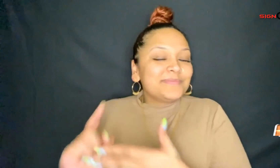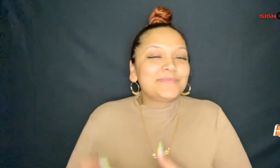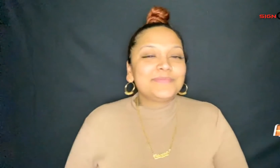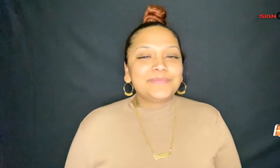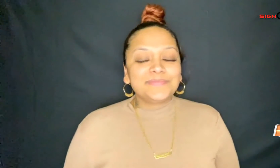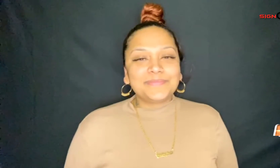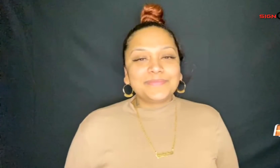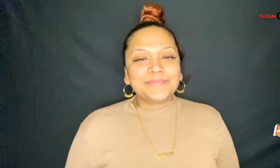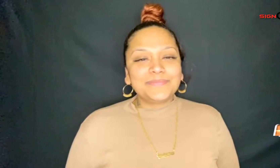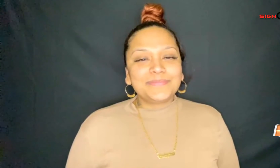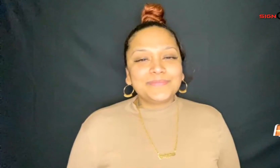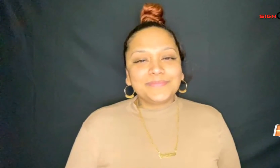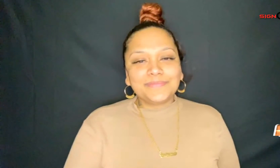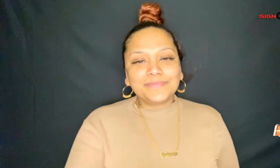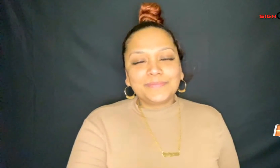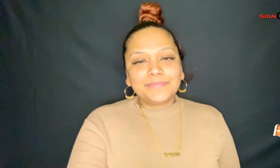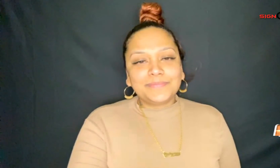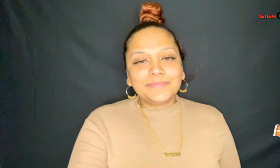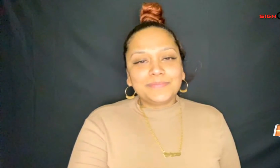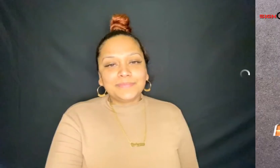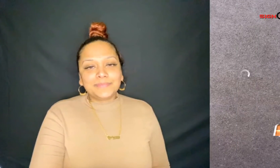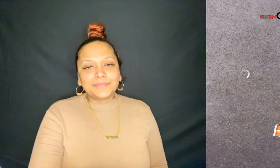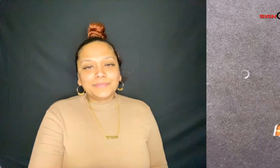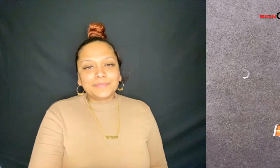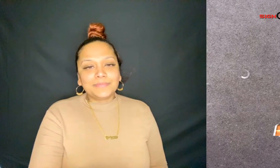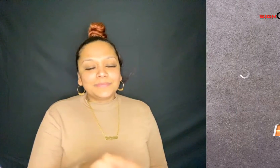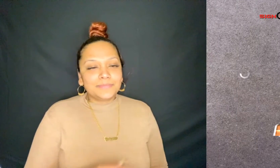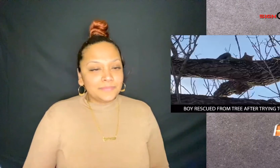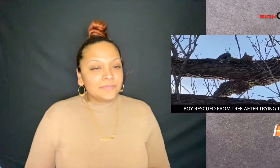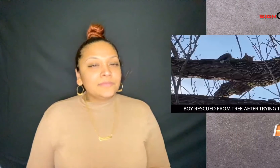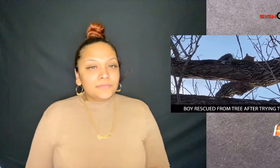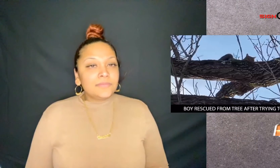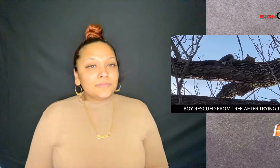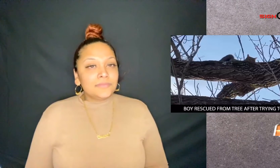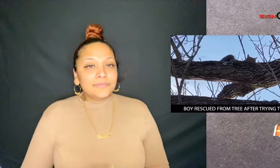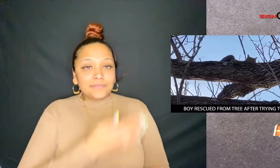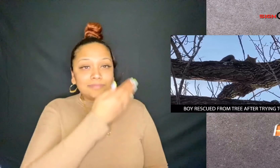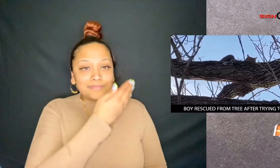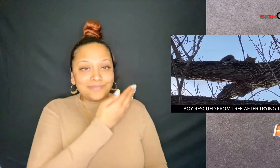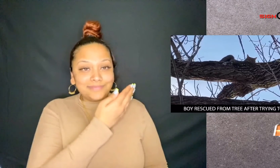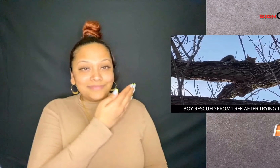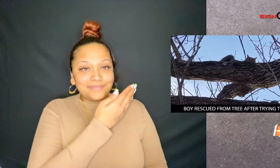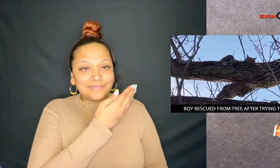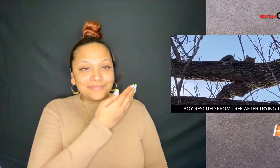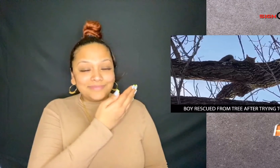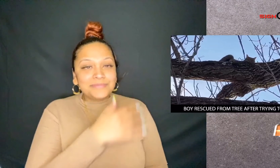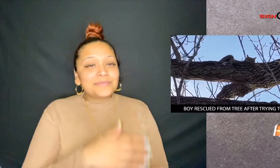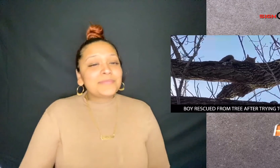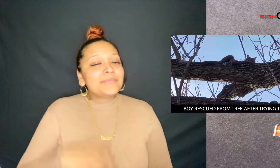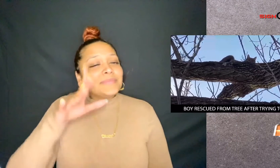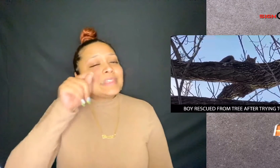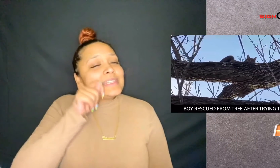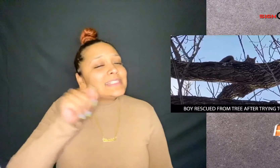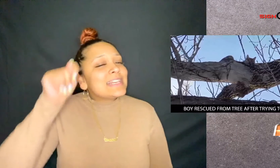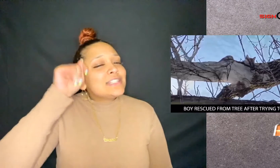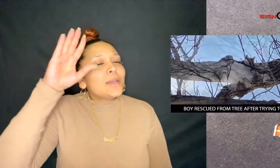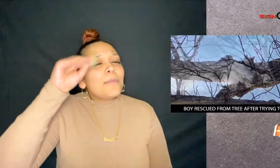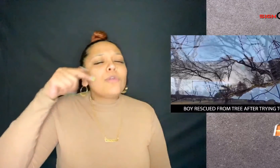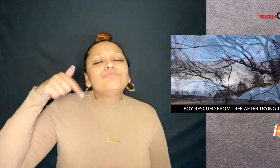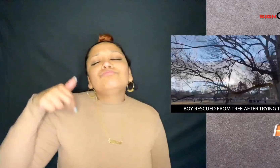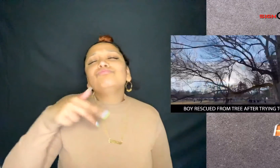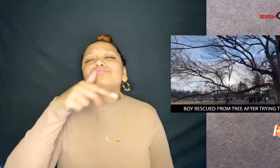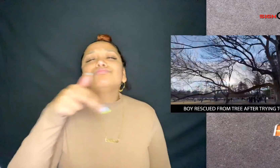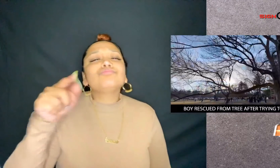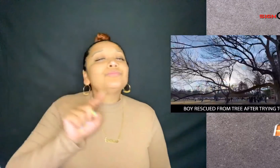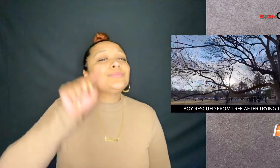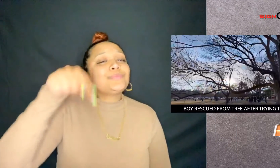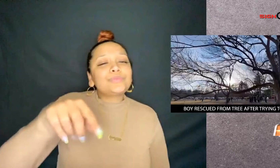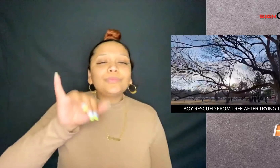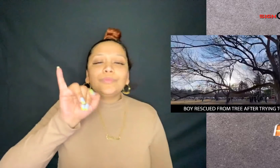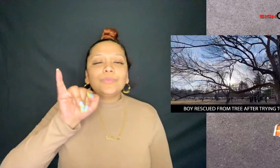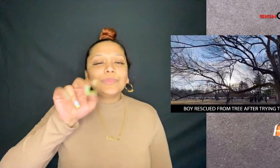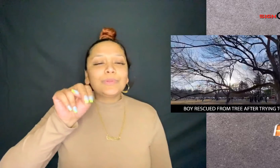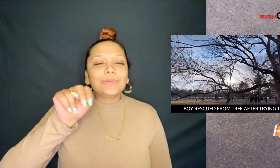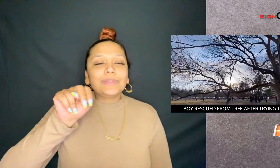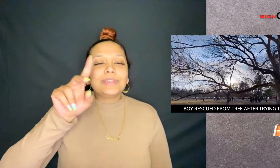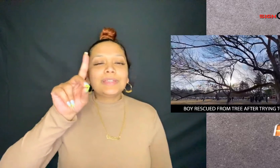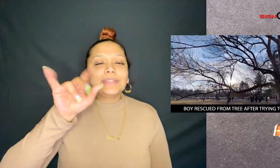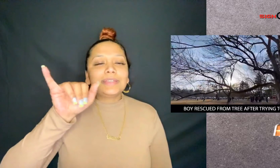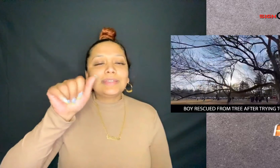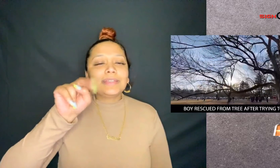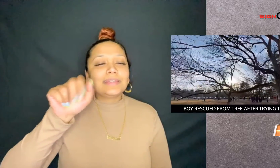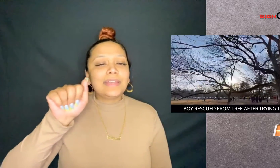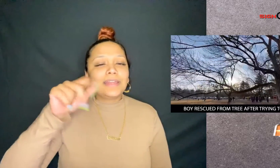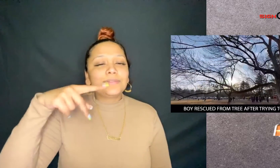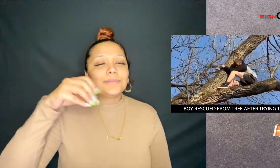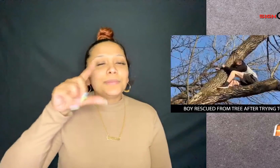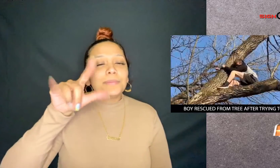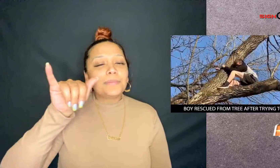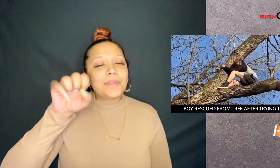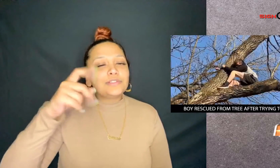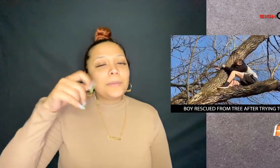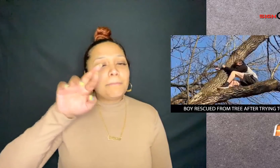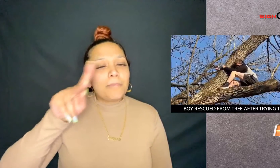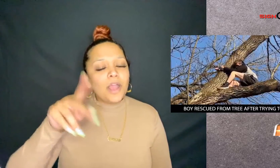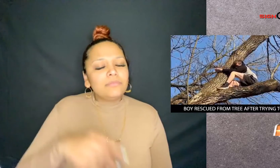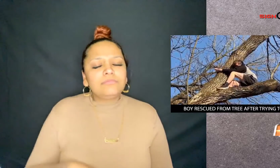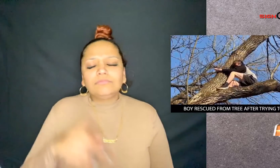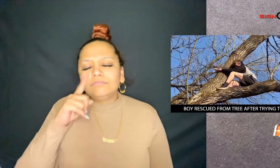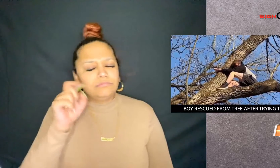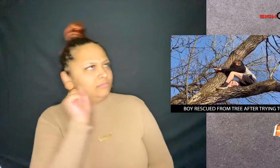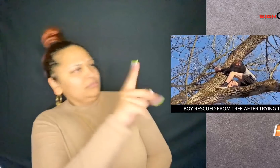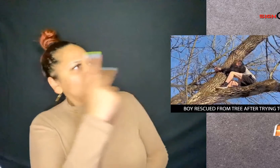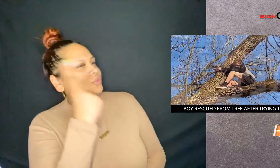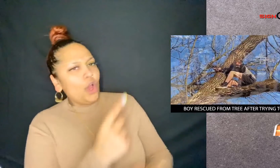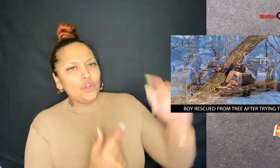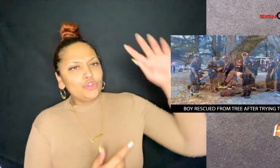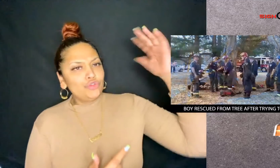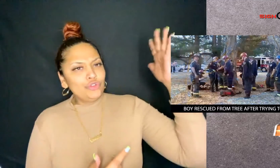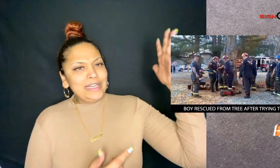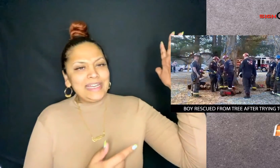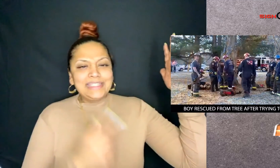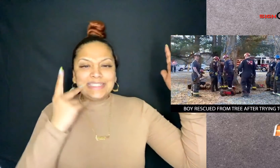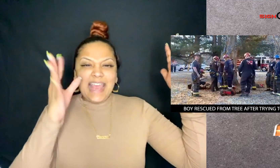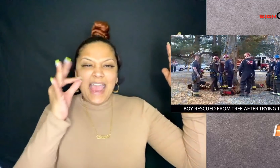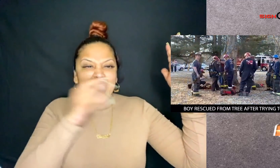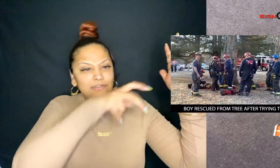tip of the week